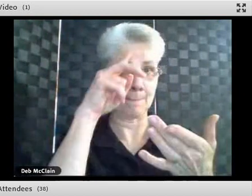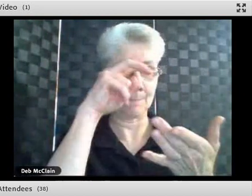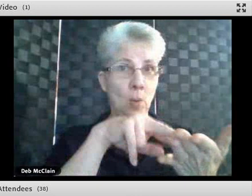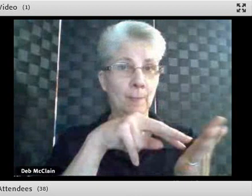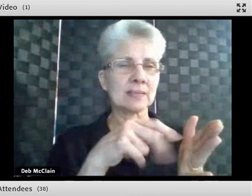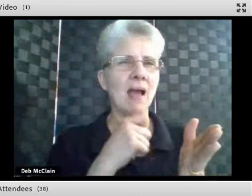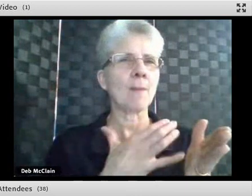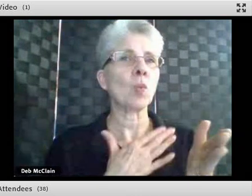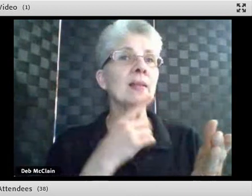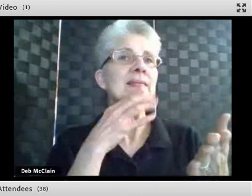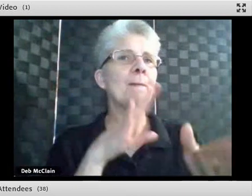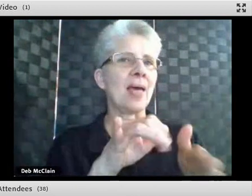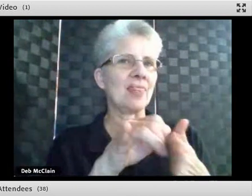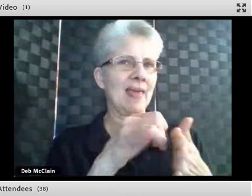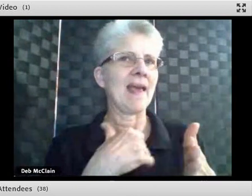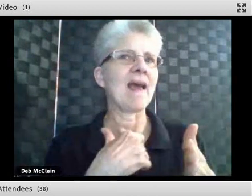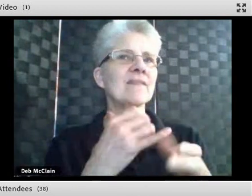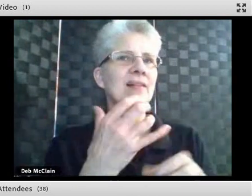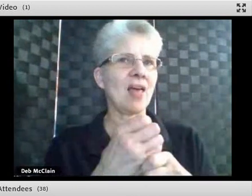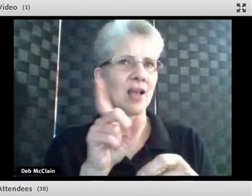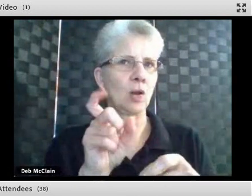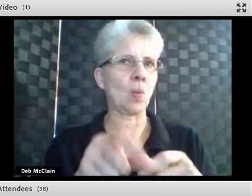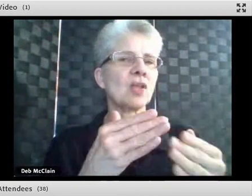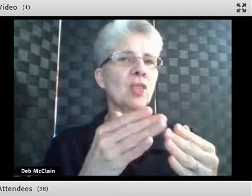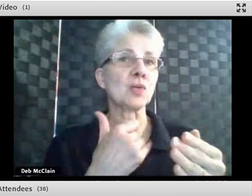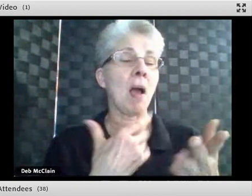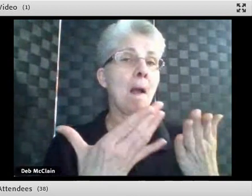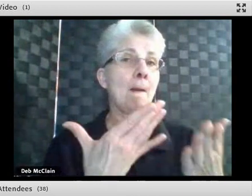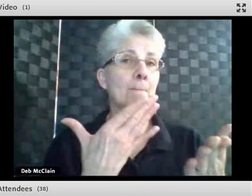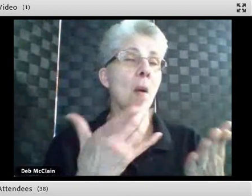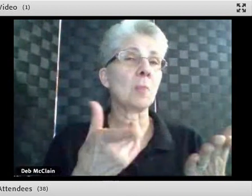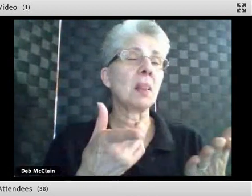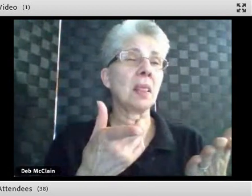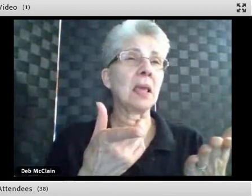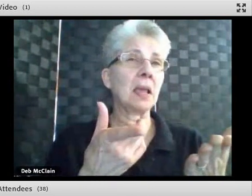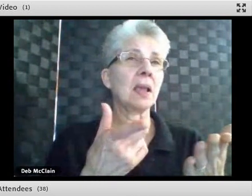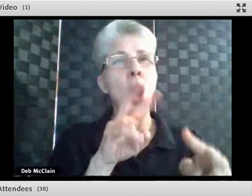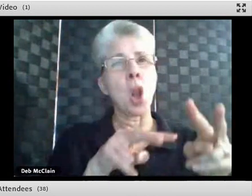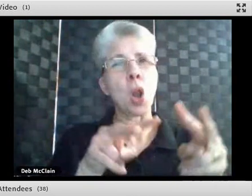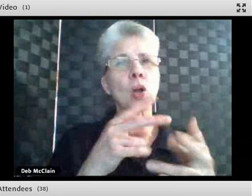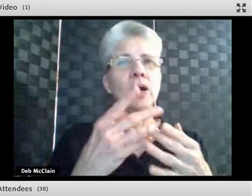I'm willing to bet they've gotten that question though, so I would probably look at the PastPerfect website